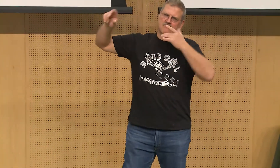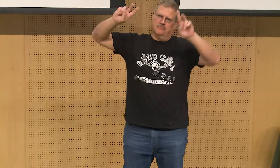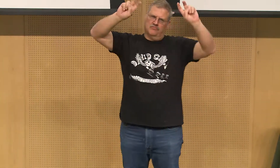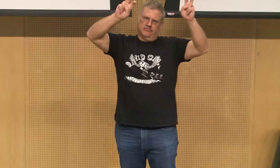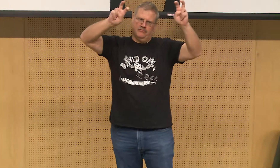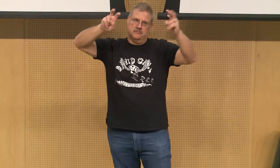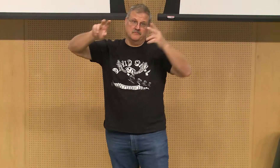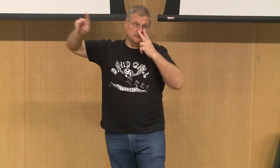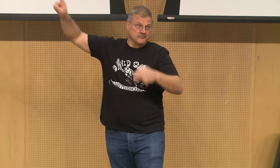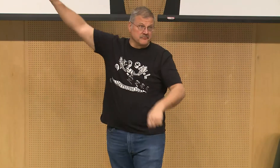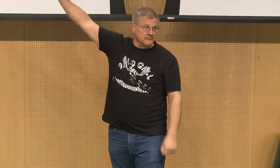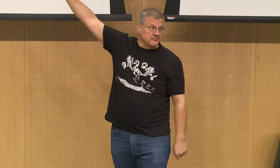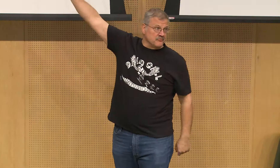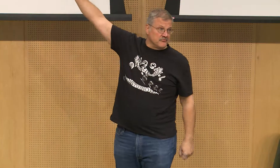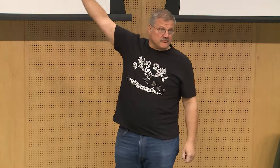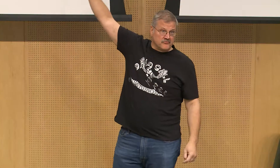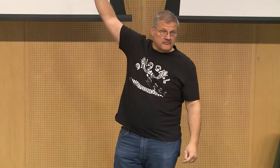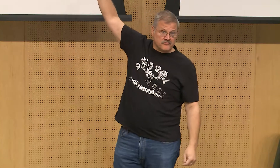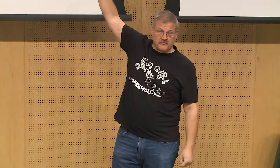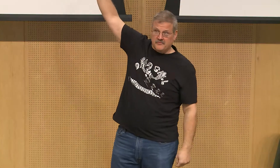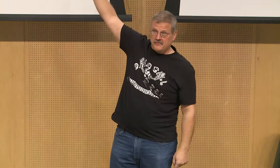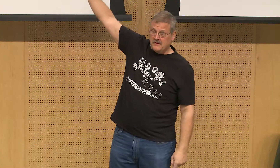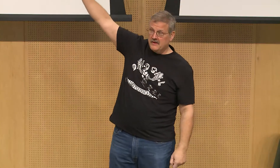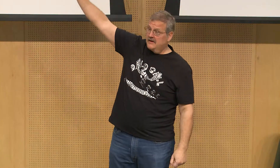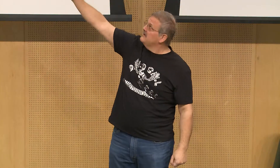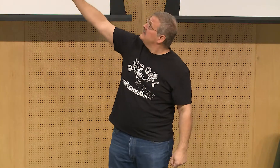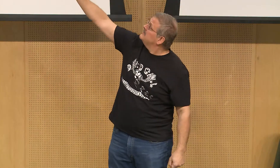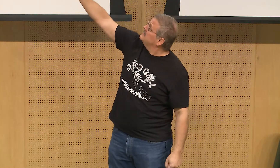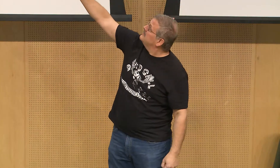So, this is one of my favorite quotes. Hopefully, you could read this.